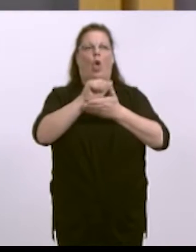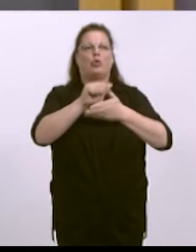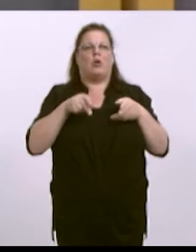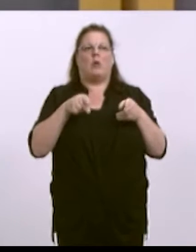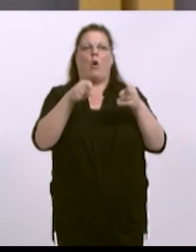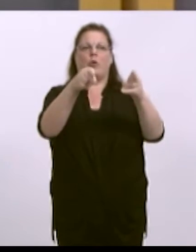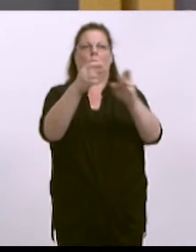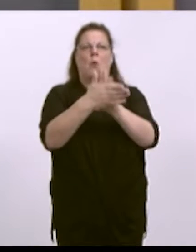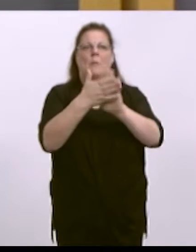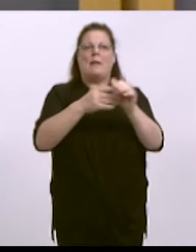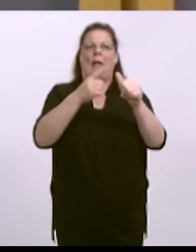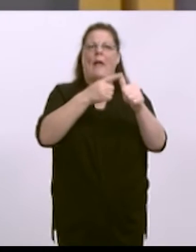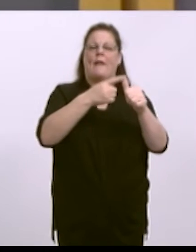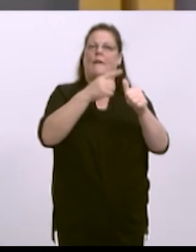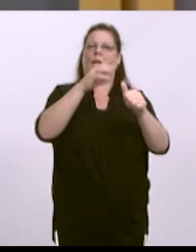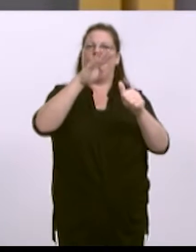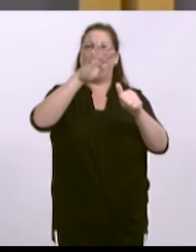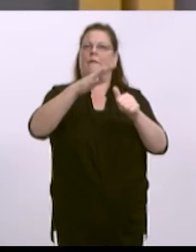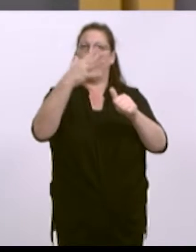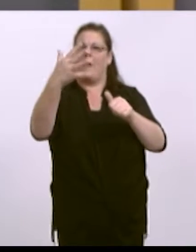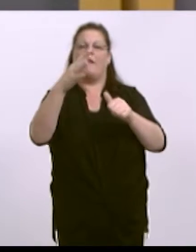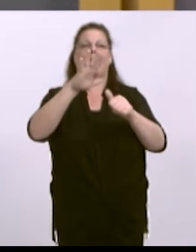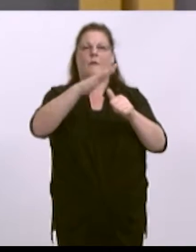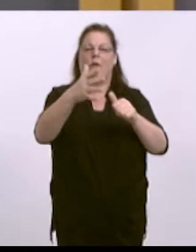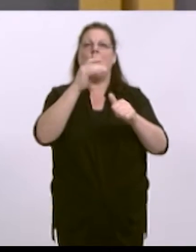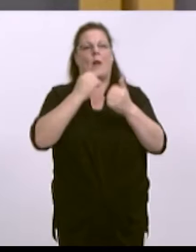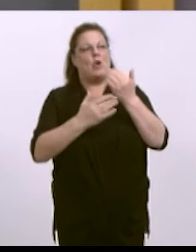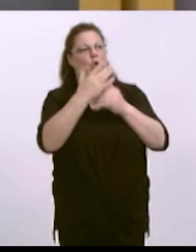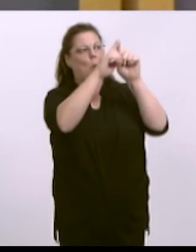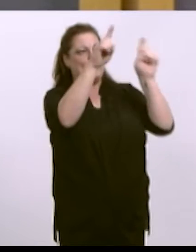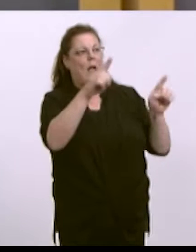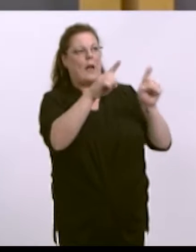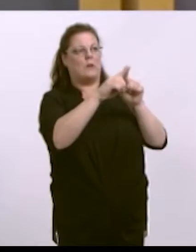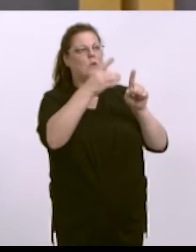new signage to mark out our amazing heritage and tourism assets in the region. First Minister,